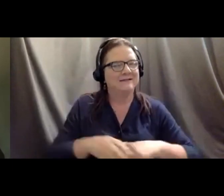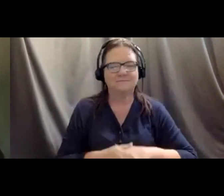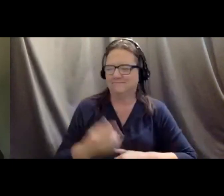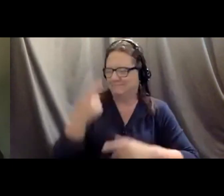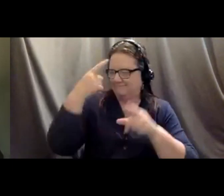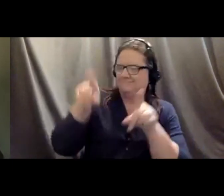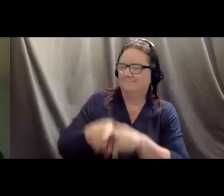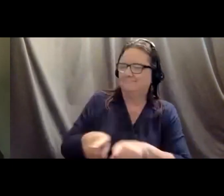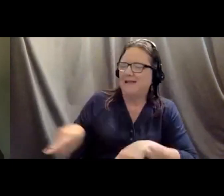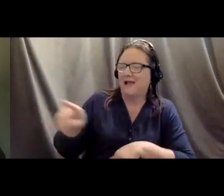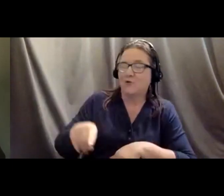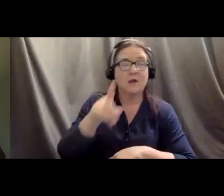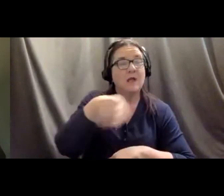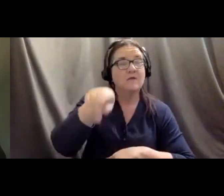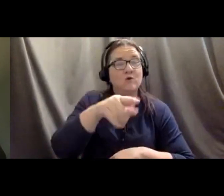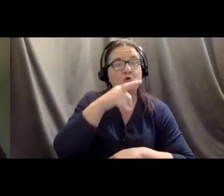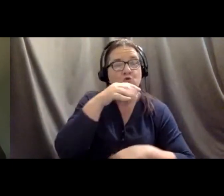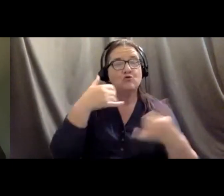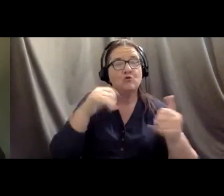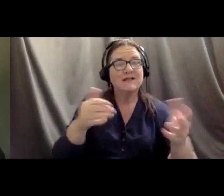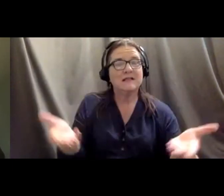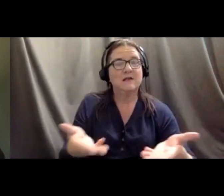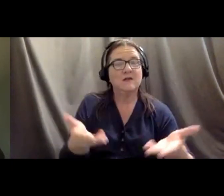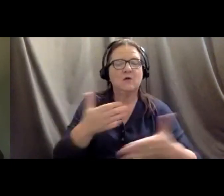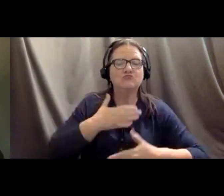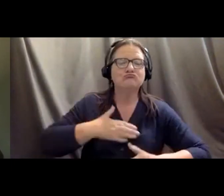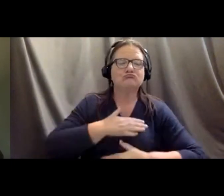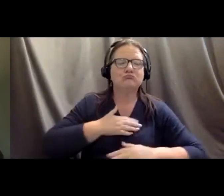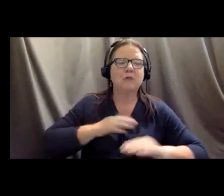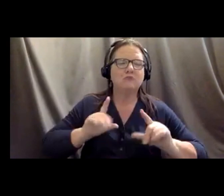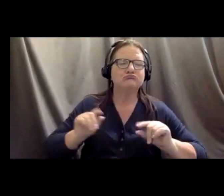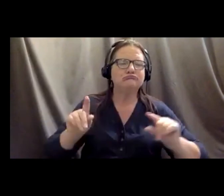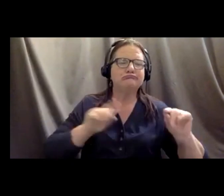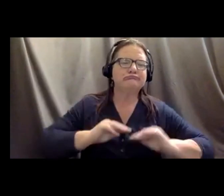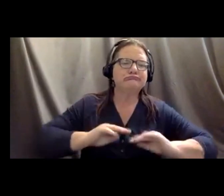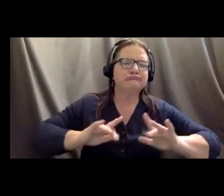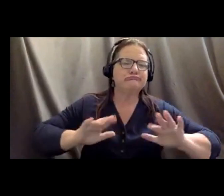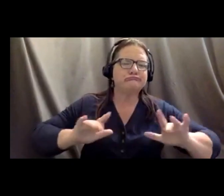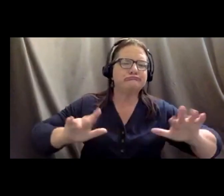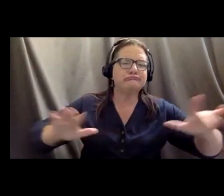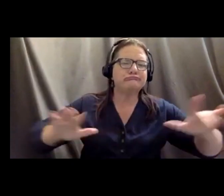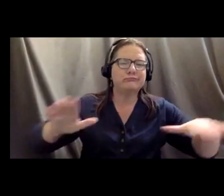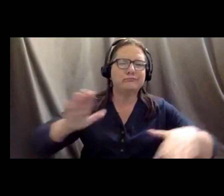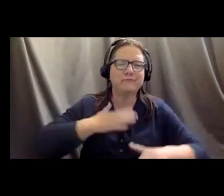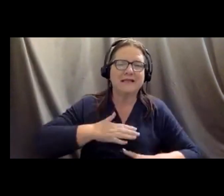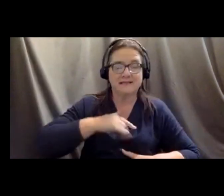And for those of you who are still with us, please spread the word. This will be recorded.